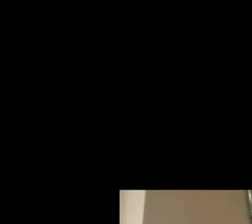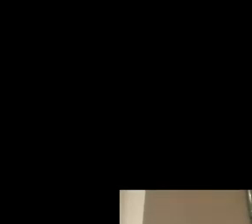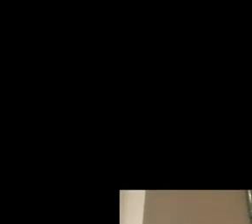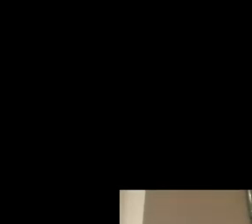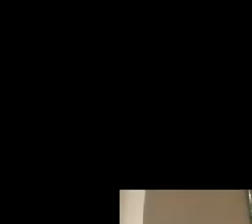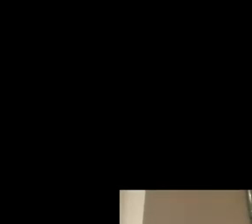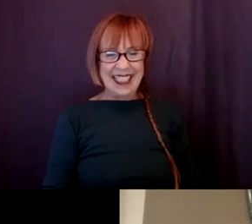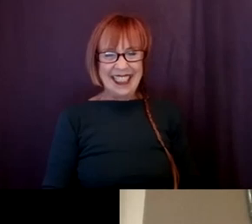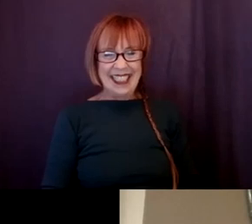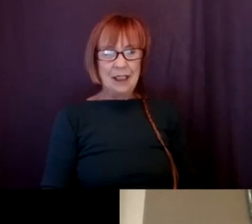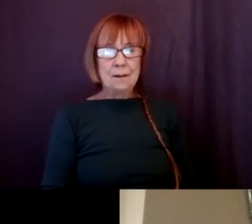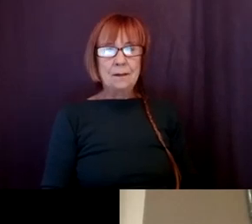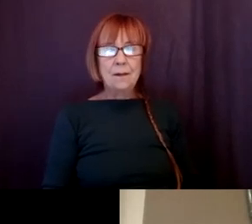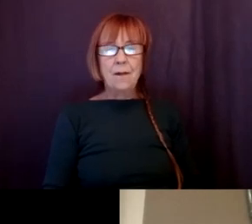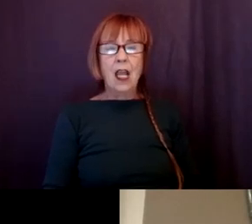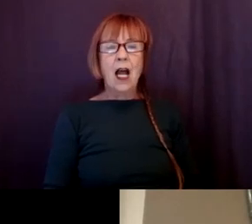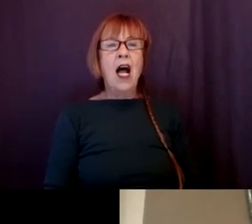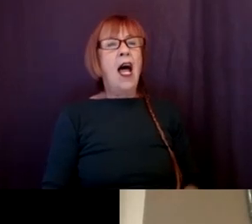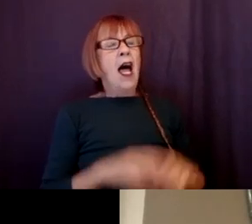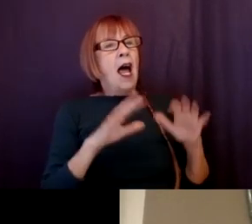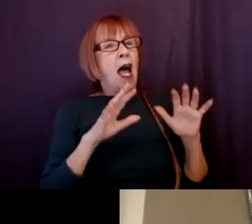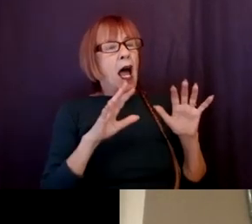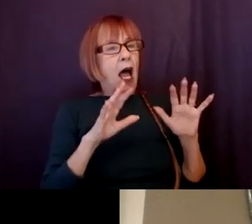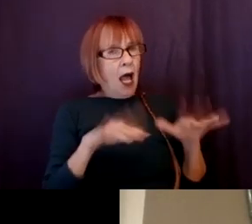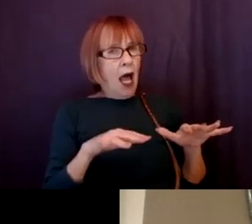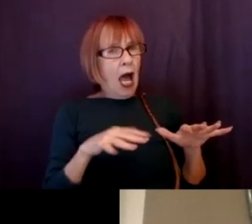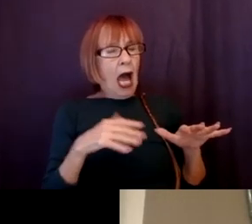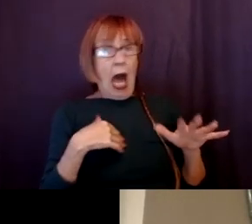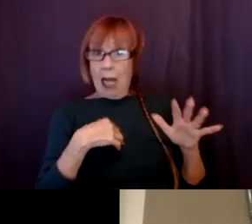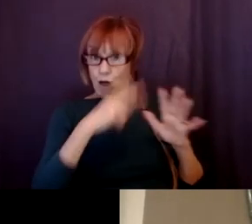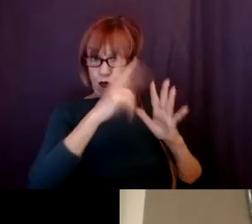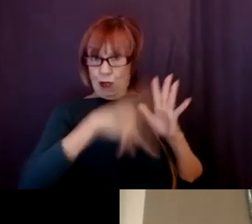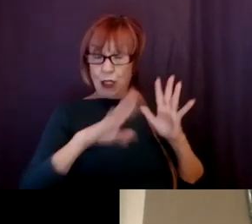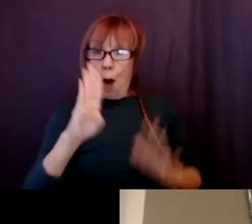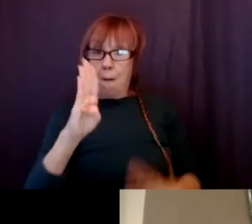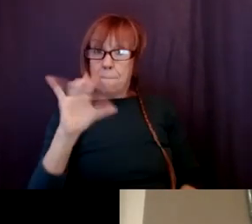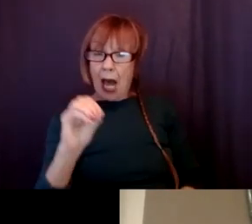DAVID - Listen, I was reading your bio, and I saw that you grew up in the Bay Area?